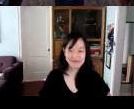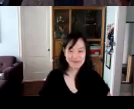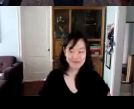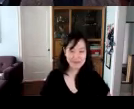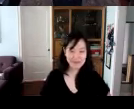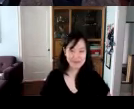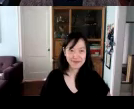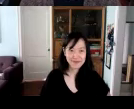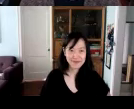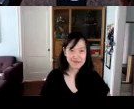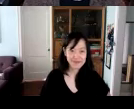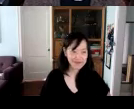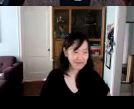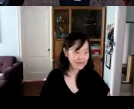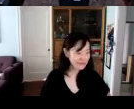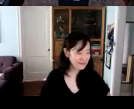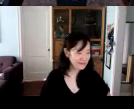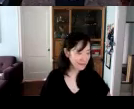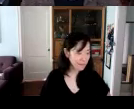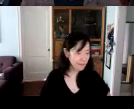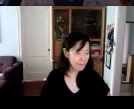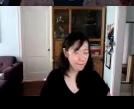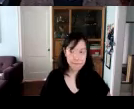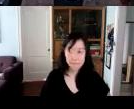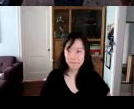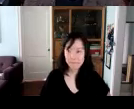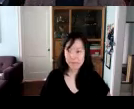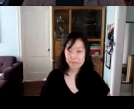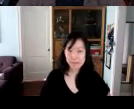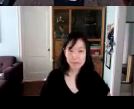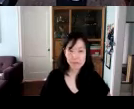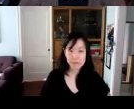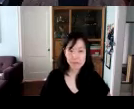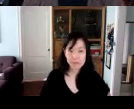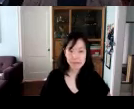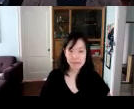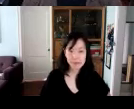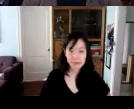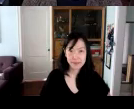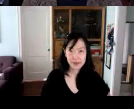information about my grant agreement or grant contingencies?” Well this information all lives